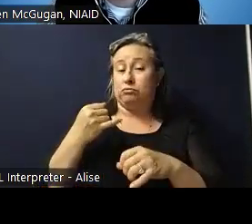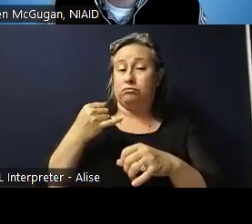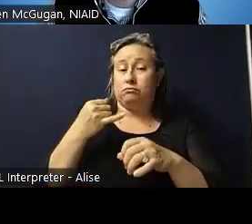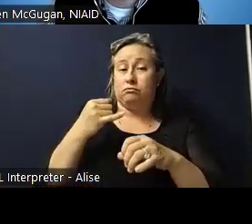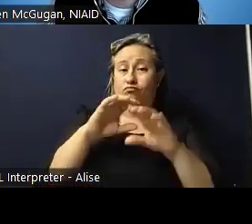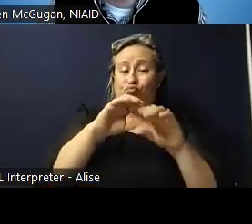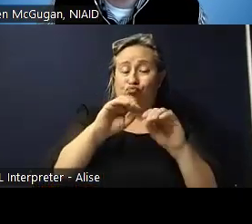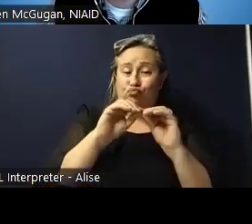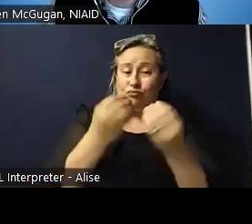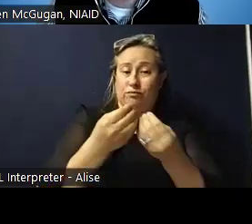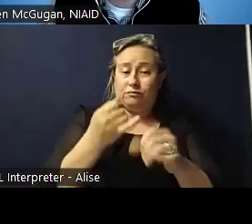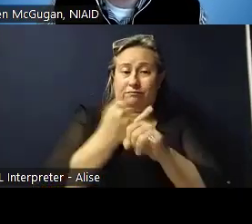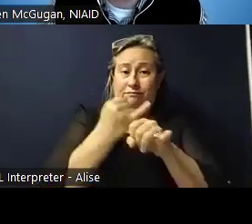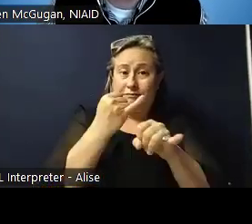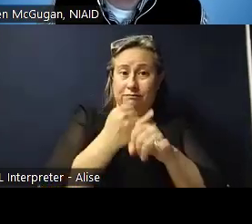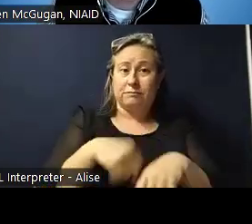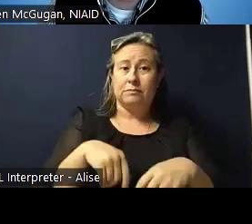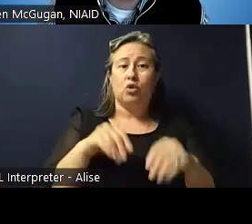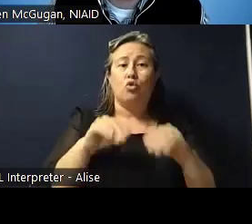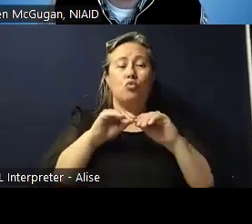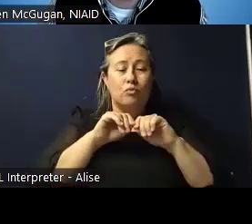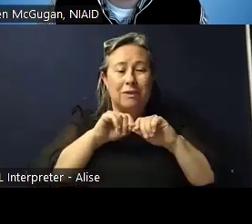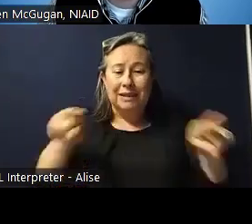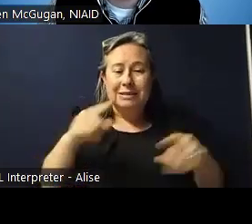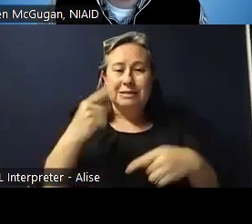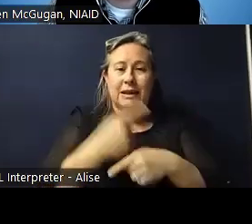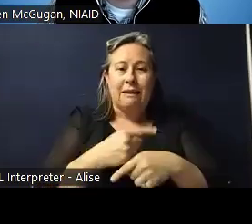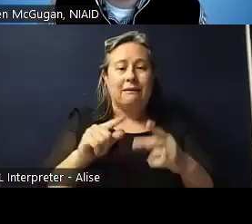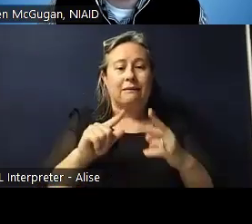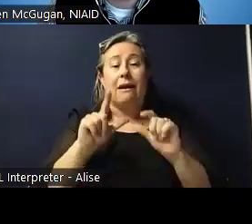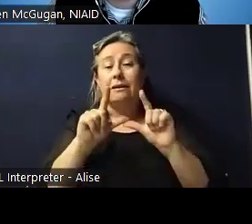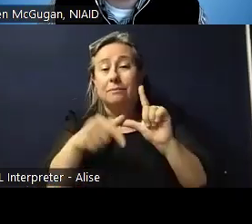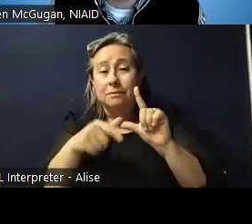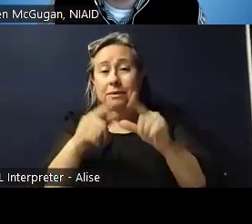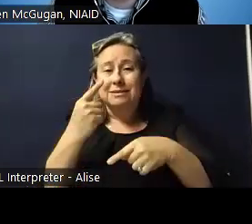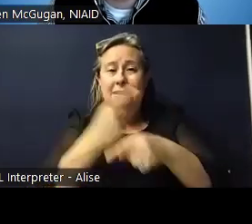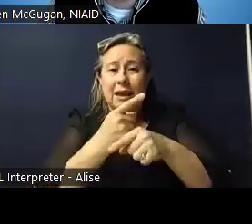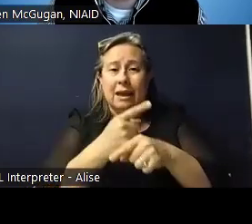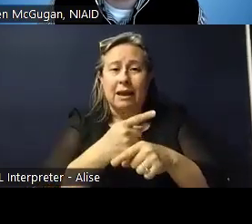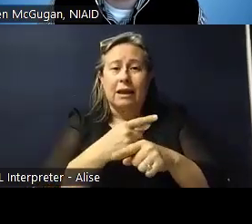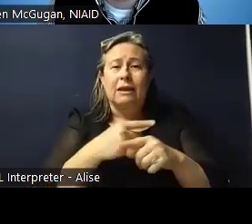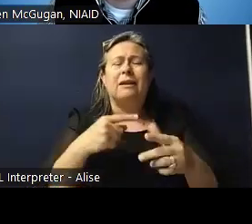You'll see the release date, the expiration date and then one of those activity codes that I mentioned.